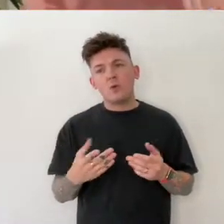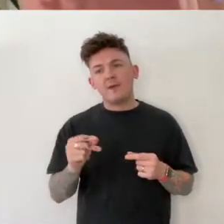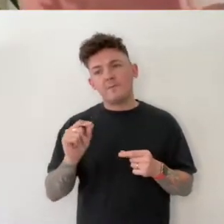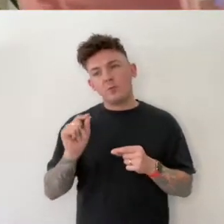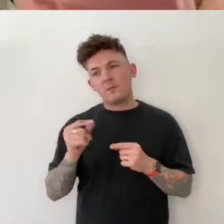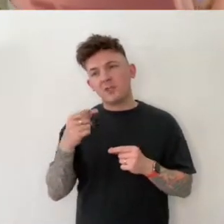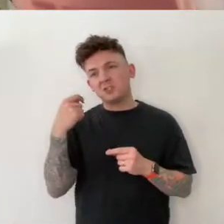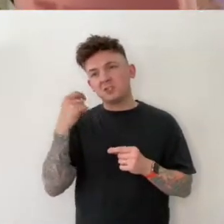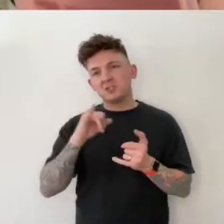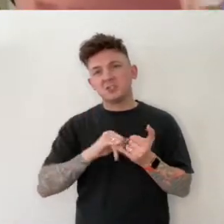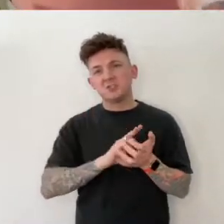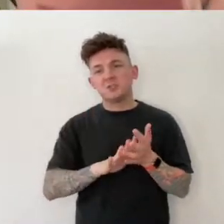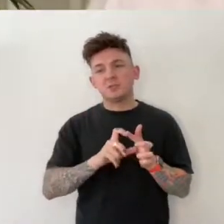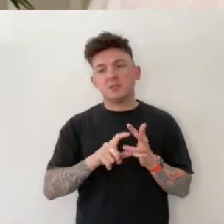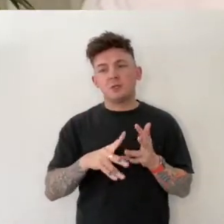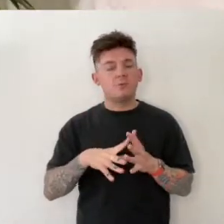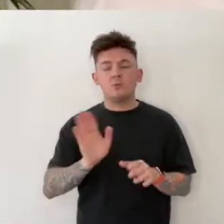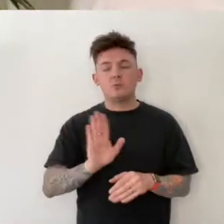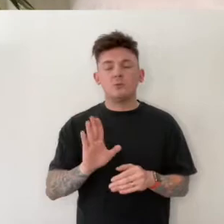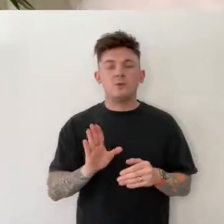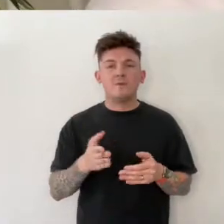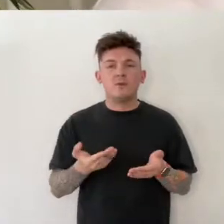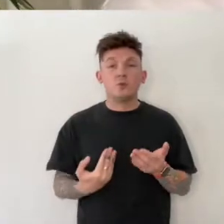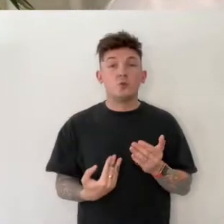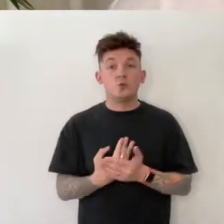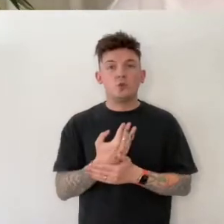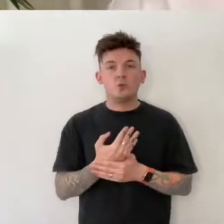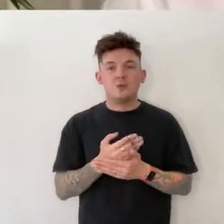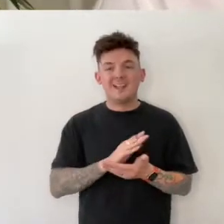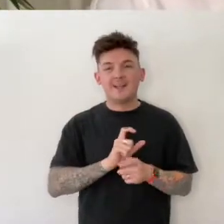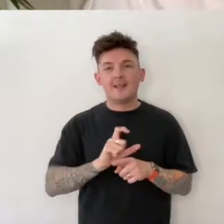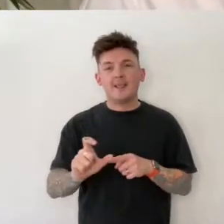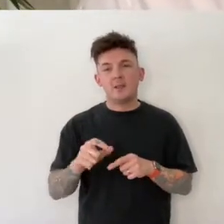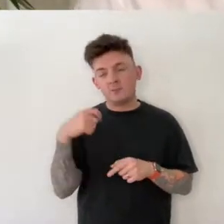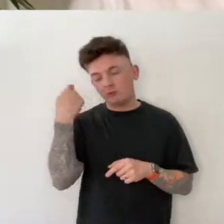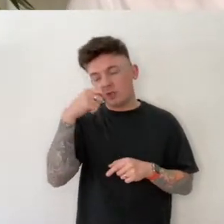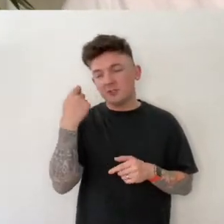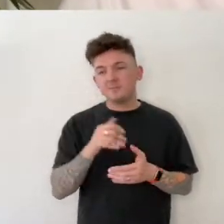in it? no it's a clean brush. so we've done most of the framing of the eyes, next thing